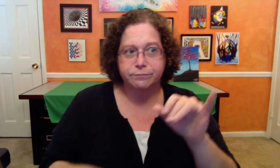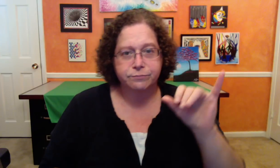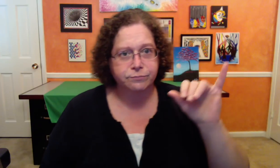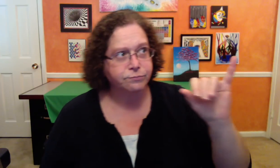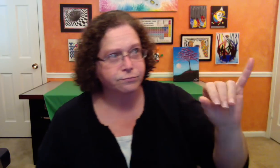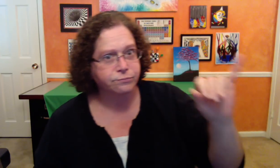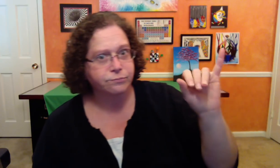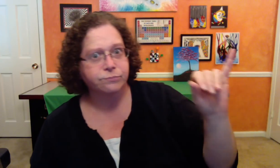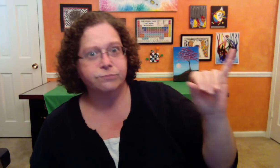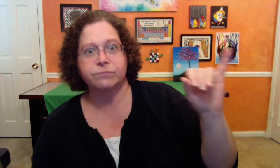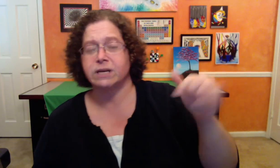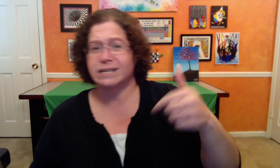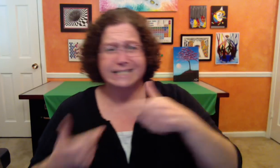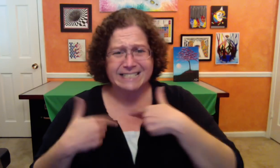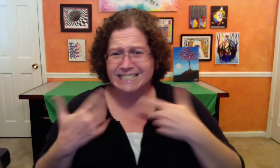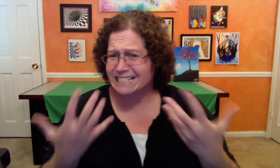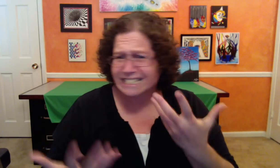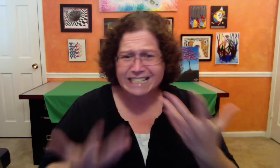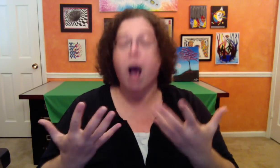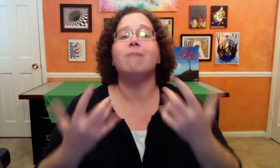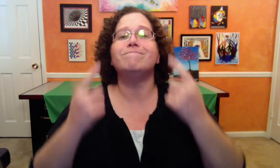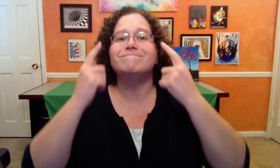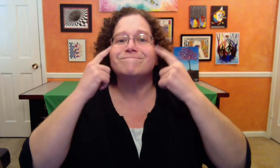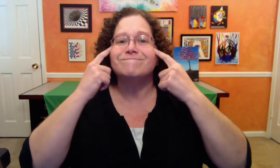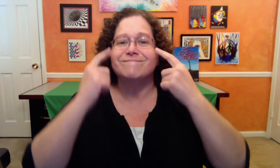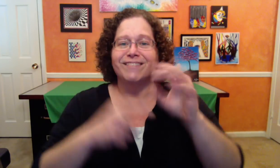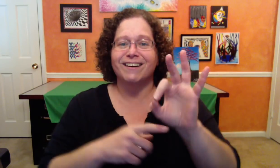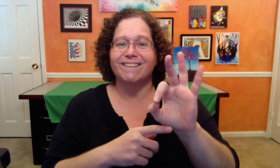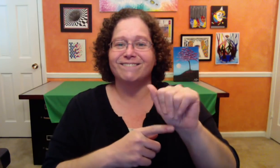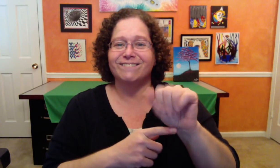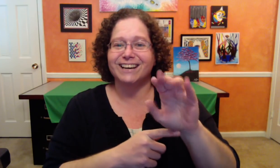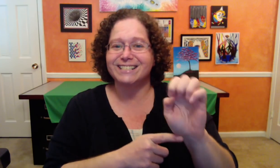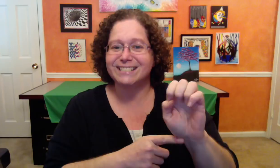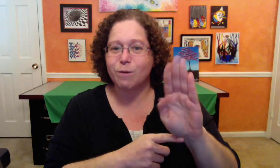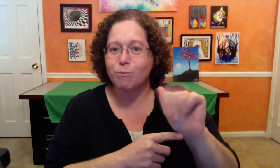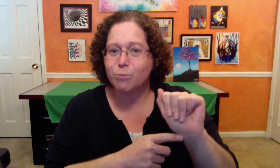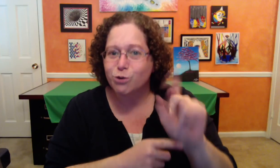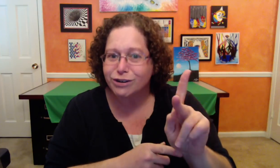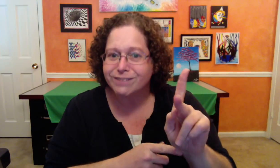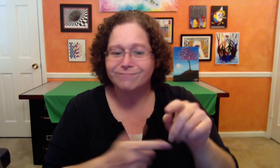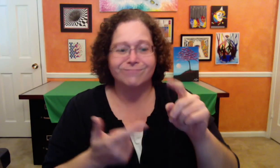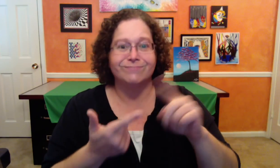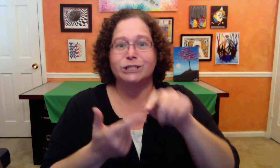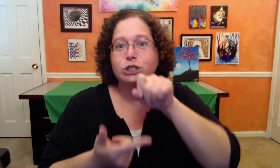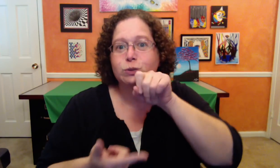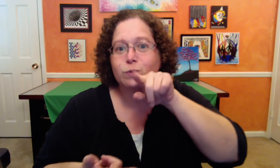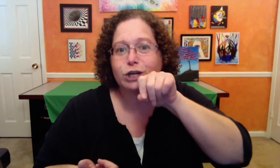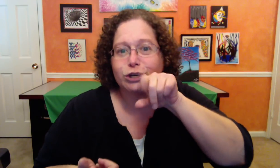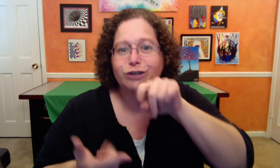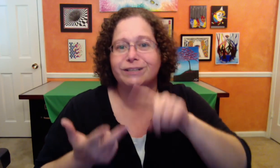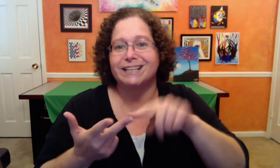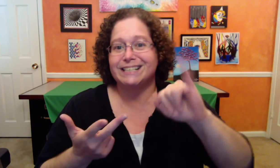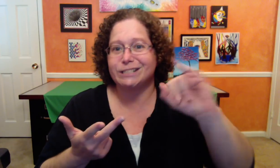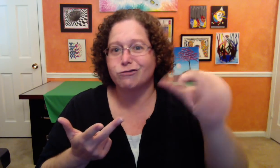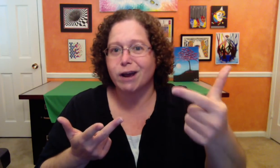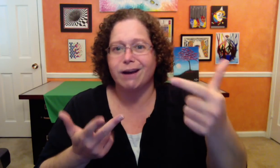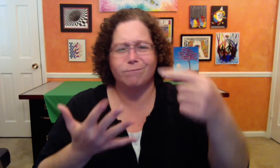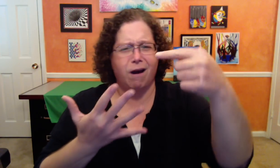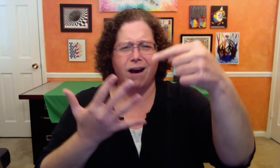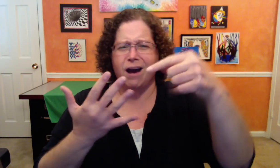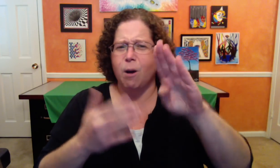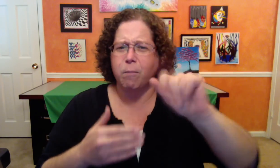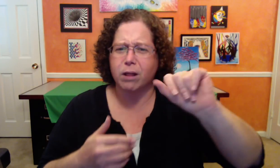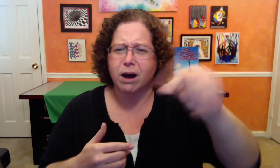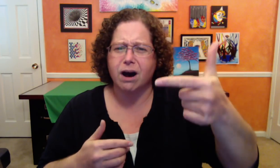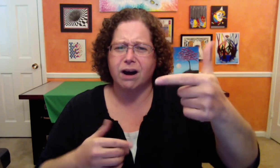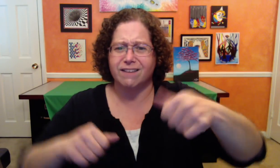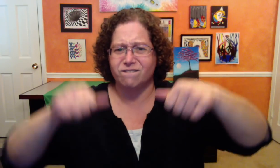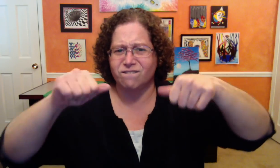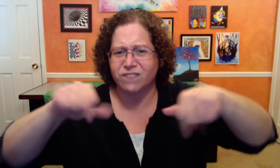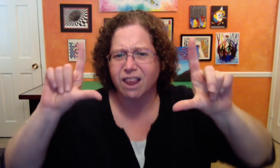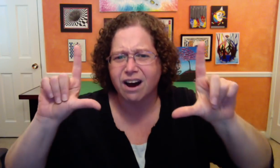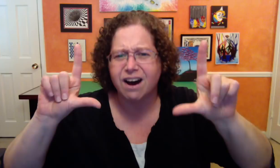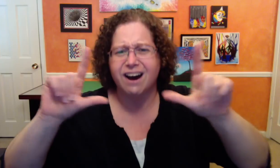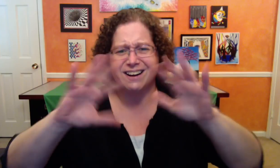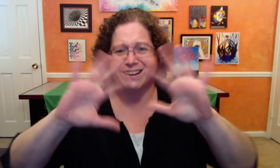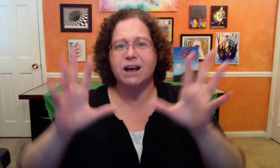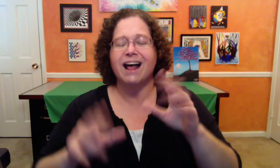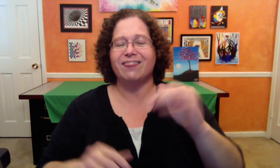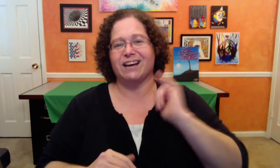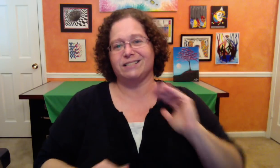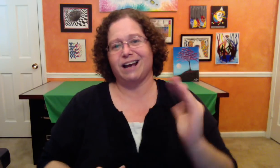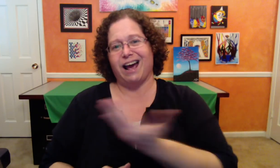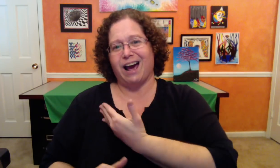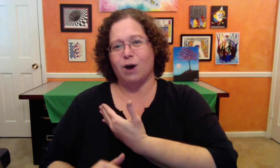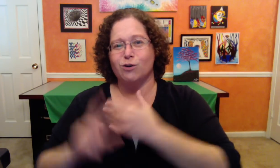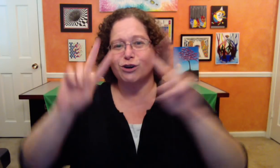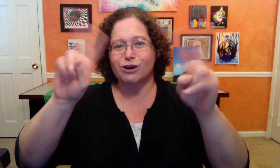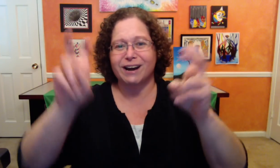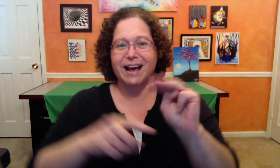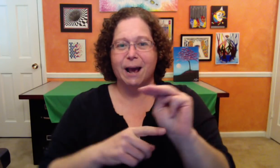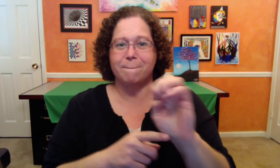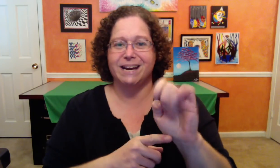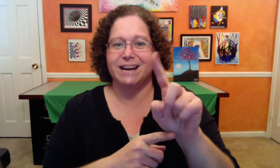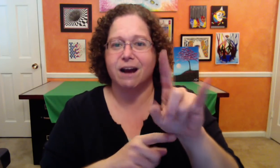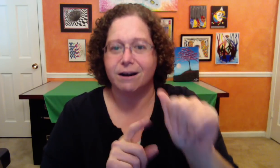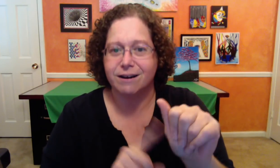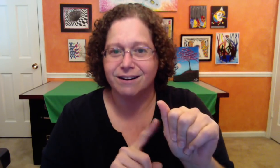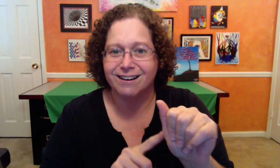The Deaf Community decided to use the social media, such as Facebook, Twitter, Instagram, social videos, and blogs as our “media”.